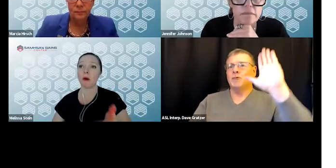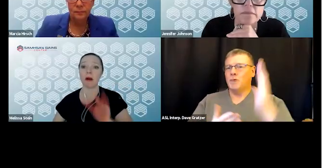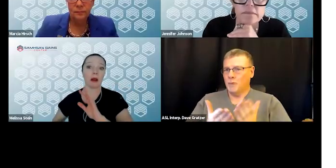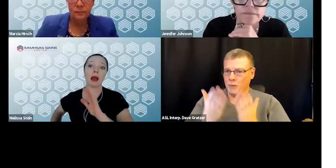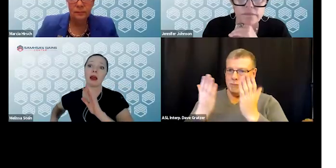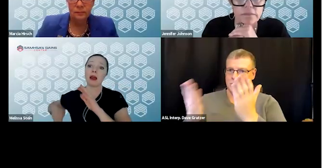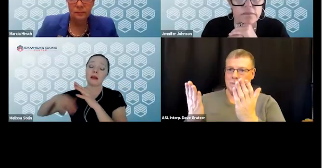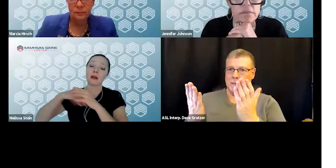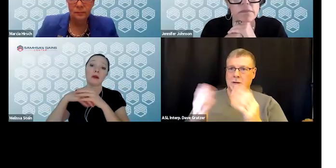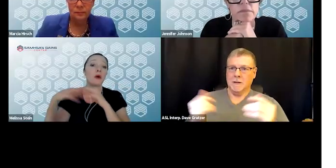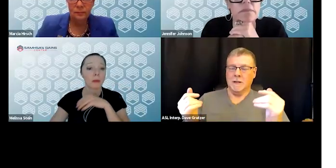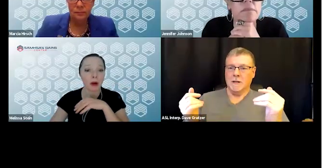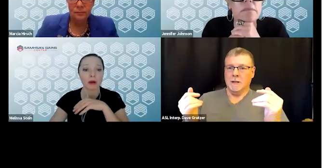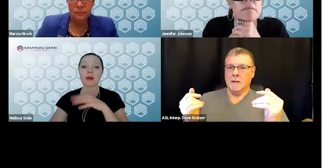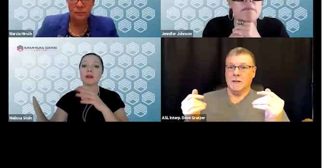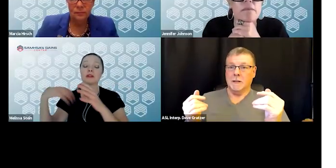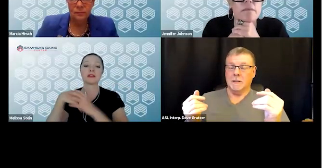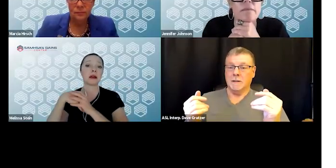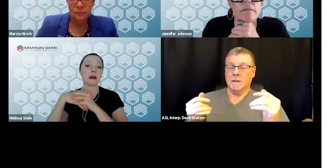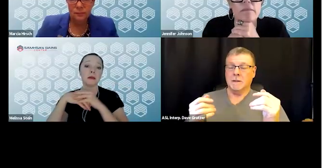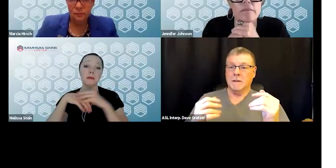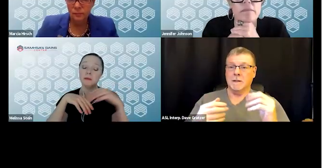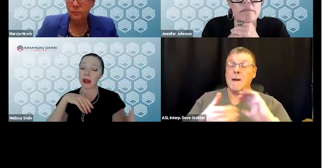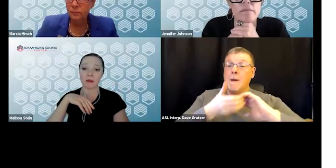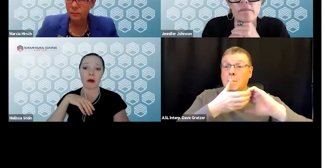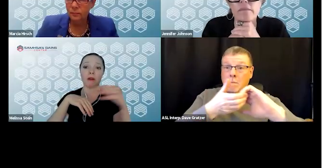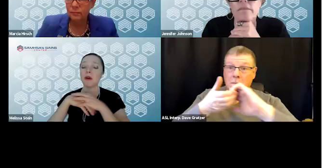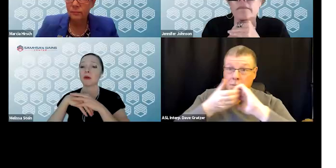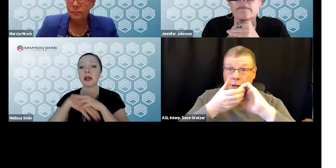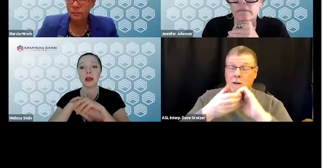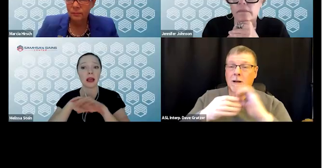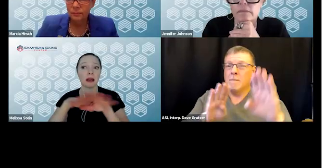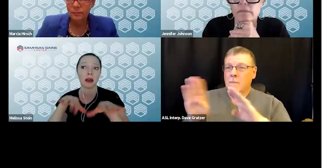for, uh, you know, court partners, uh, behavioral health folks, uh,